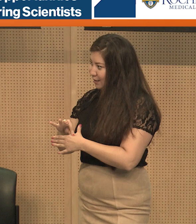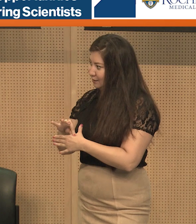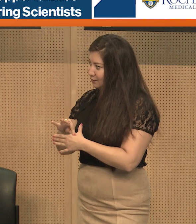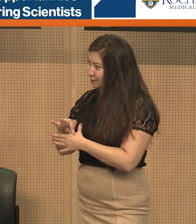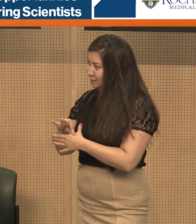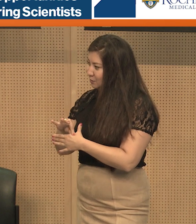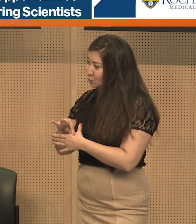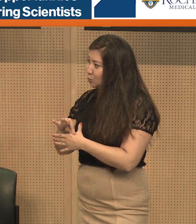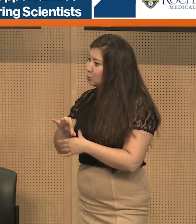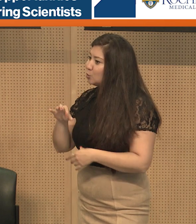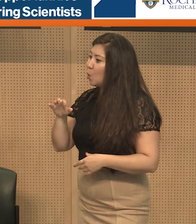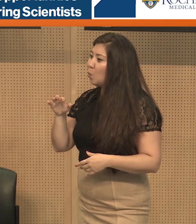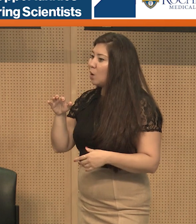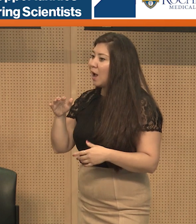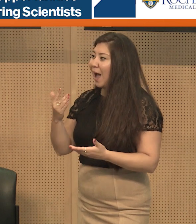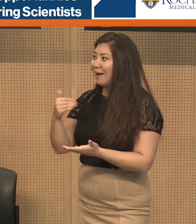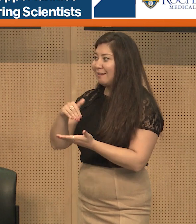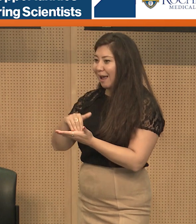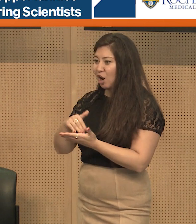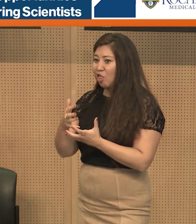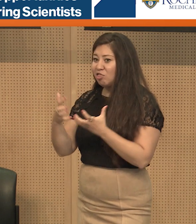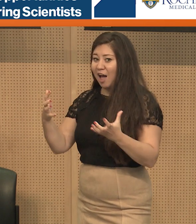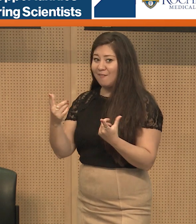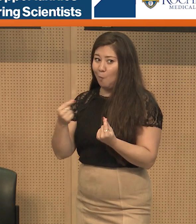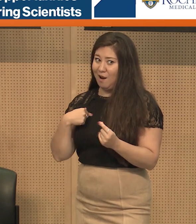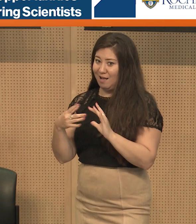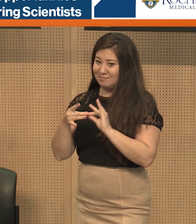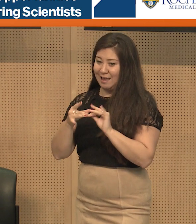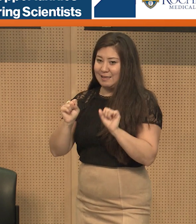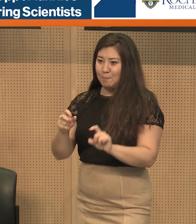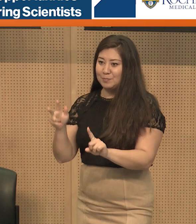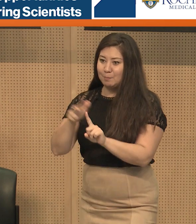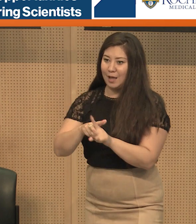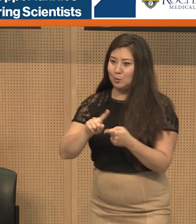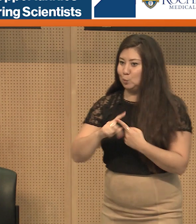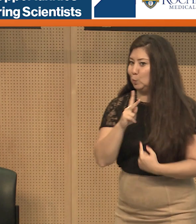How do you write these publications if you don't understand the concepts?